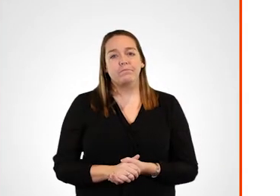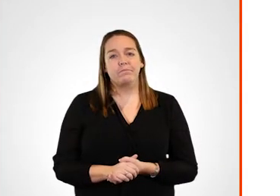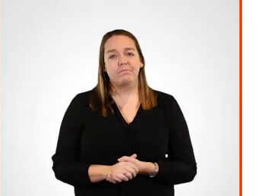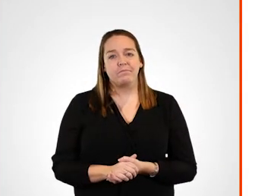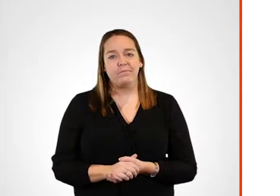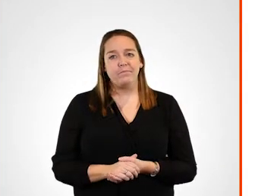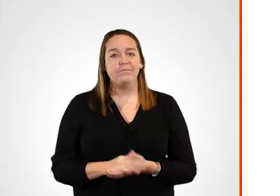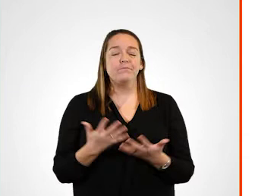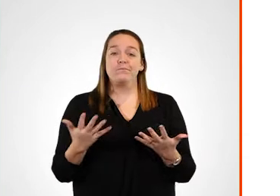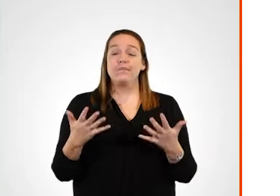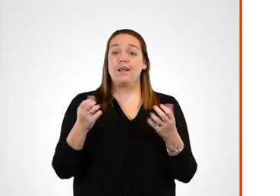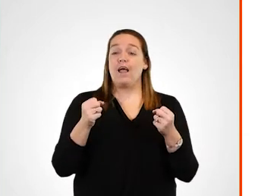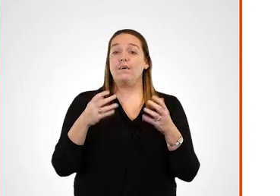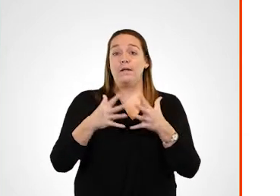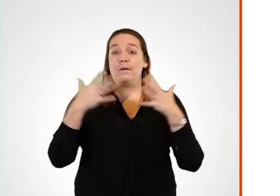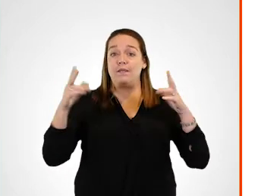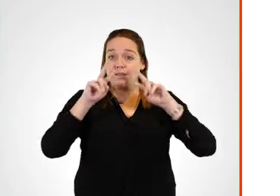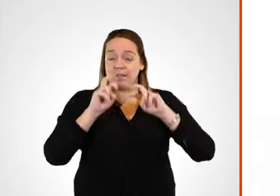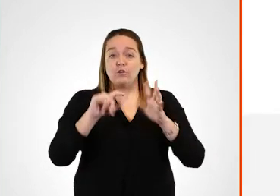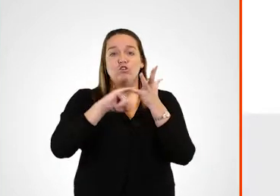And in a rather large-scale study by Sophie Ambrose